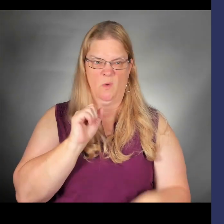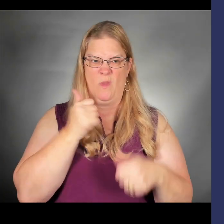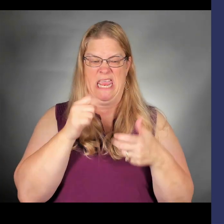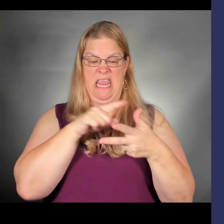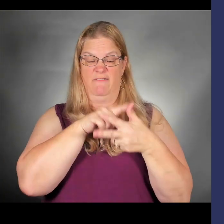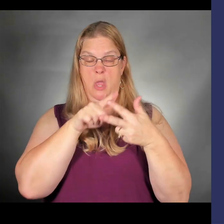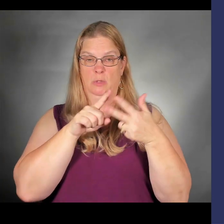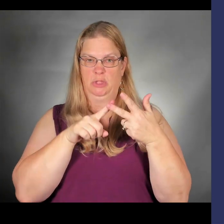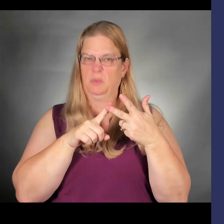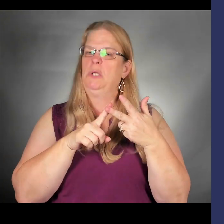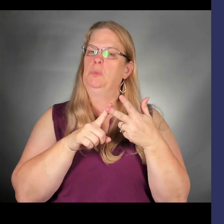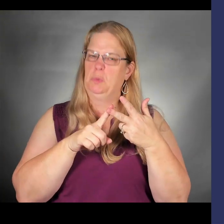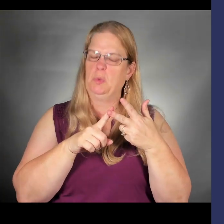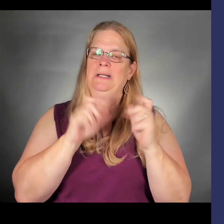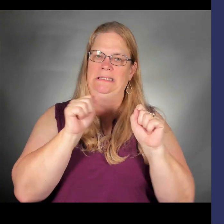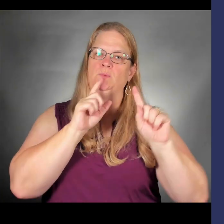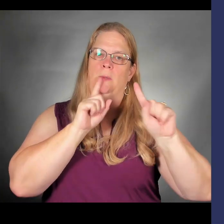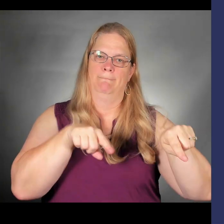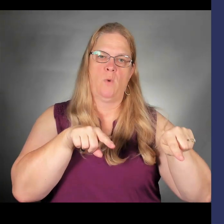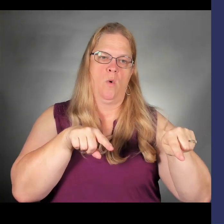Statements or pictures. Those should all be taken very seriously.